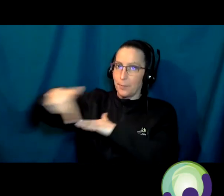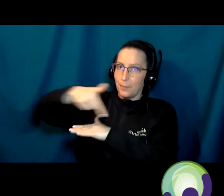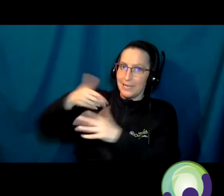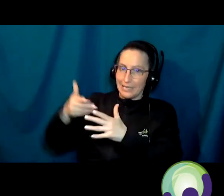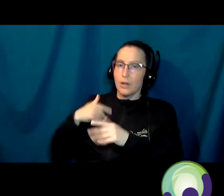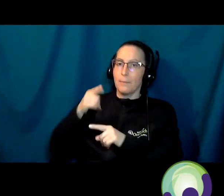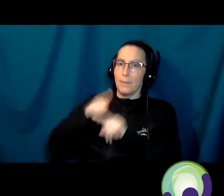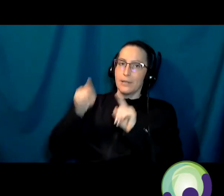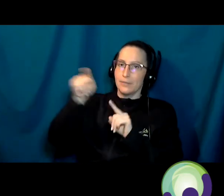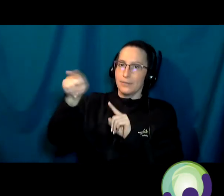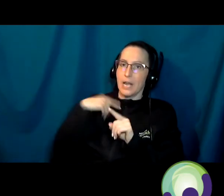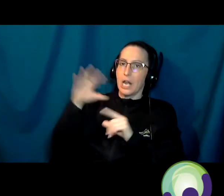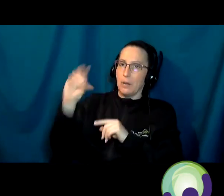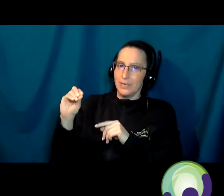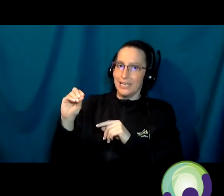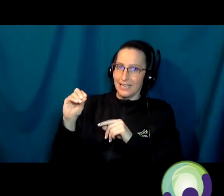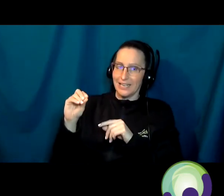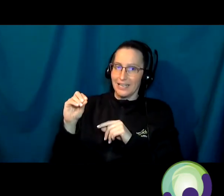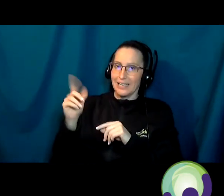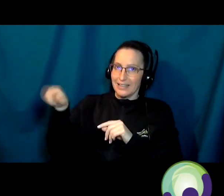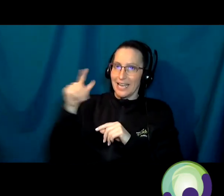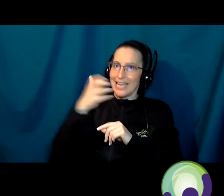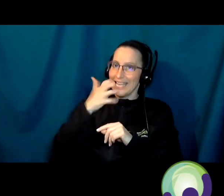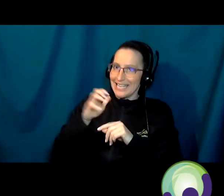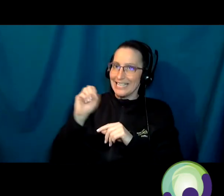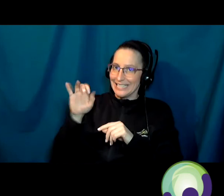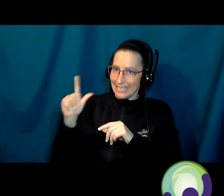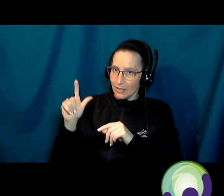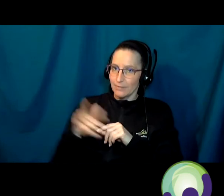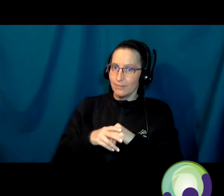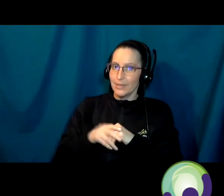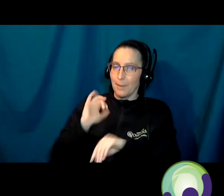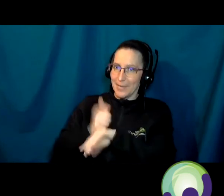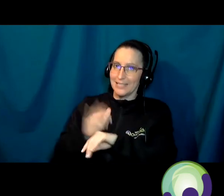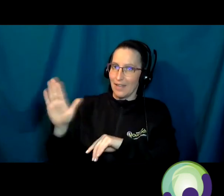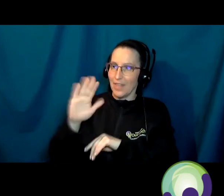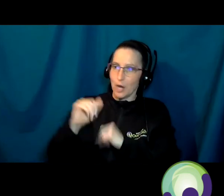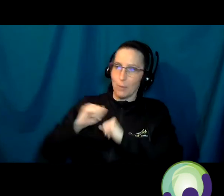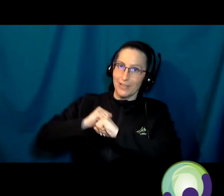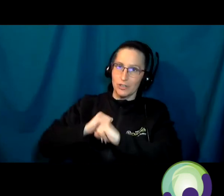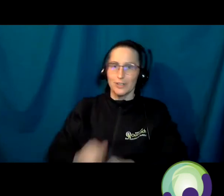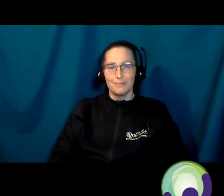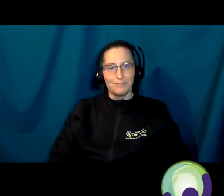and then has to heat seal it based on theft prevention. Heidi: Yeah, those